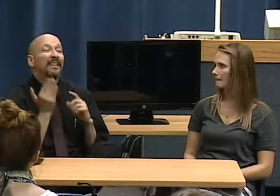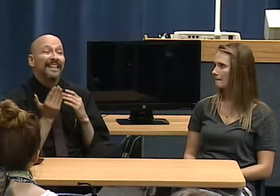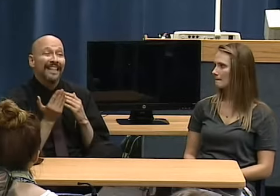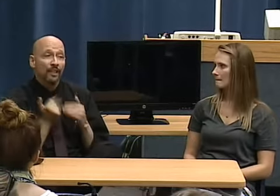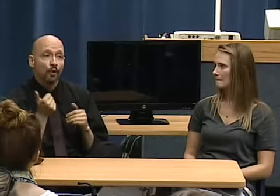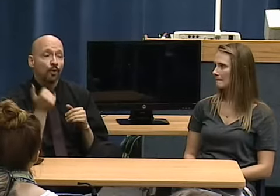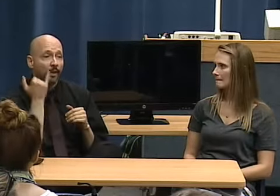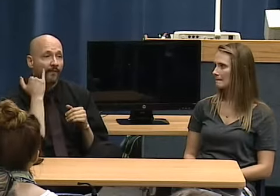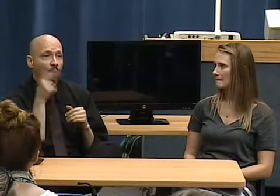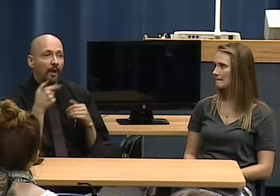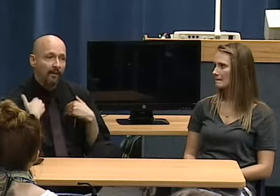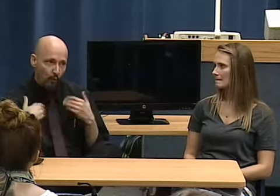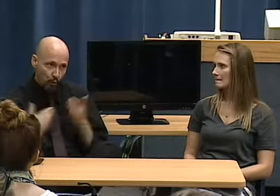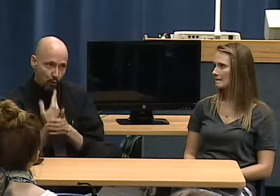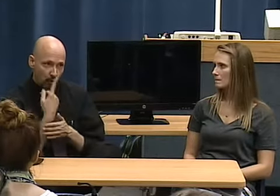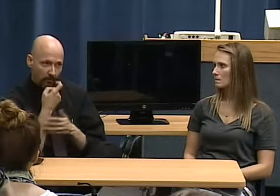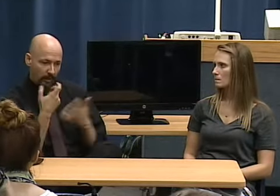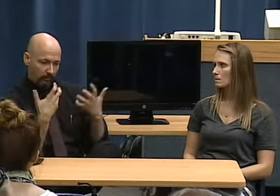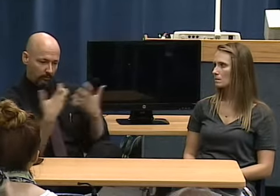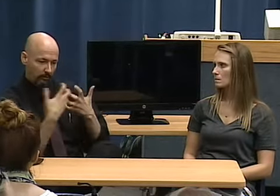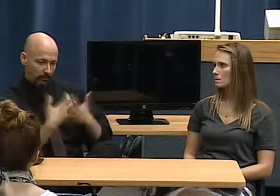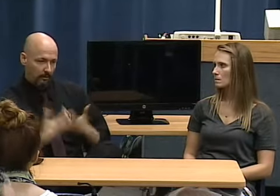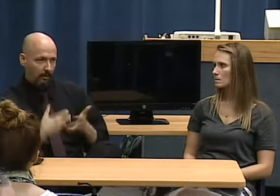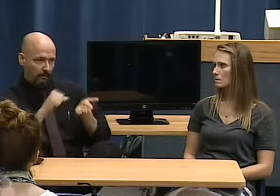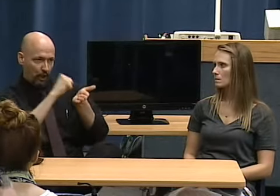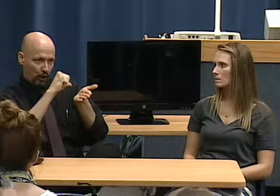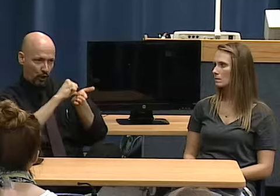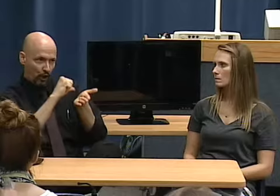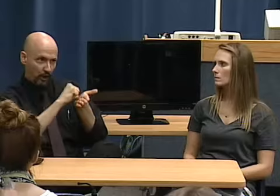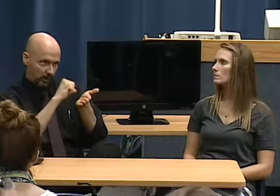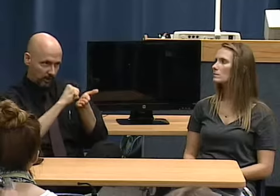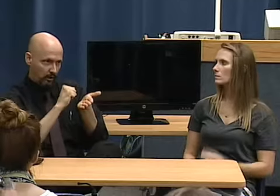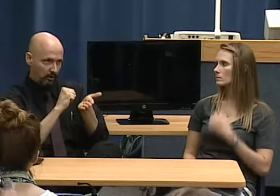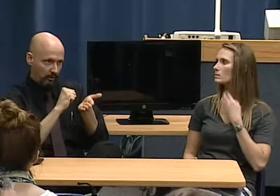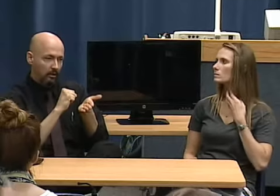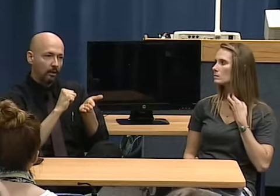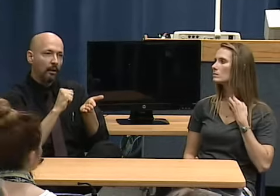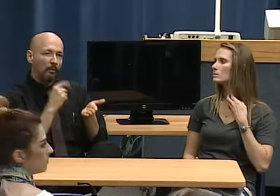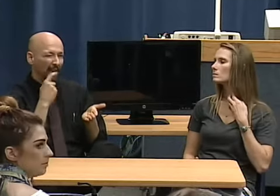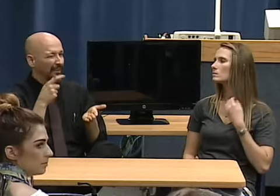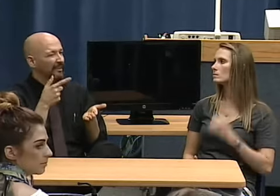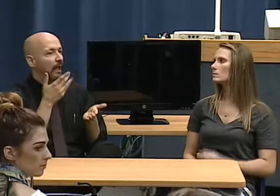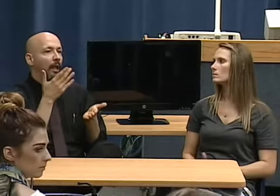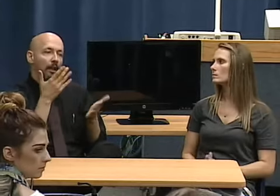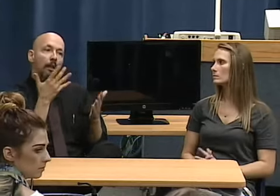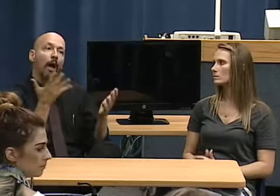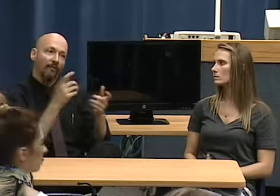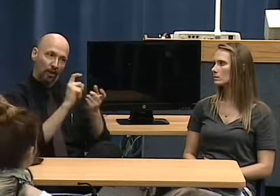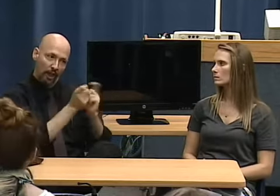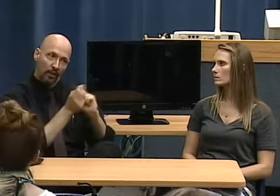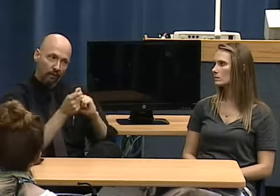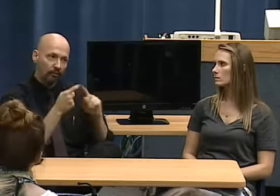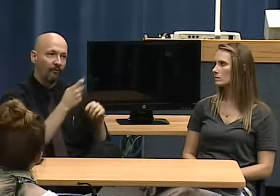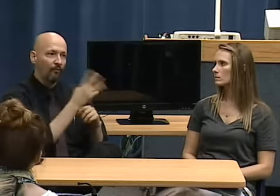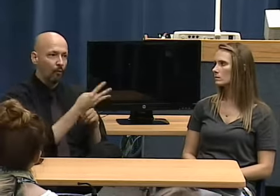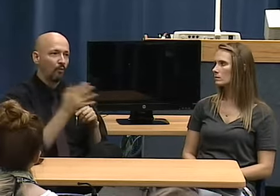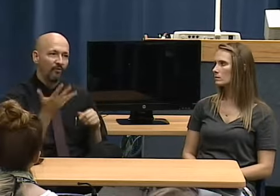But it would be a bit better if you have the new one. The page numbers will match. But there aren't a lot of changes between 4 and 5.